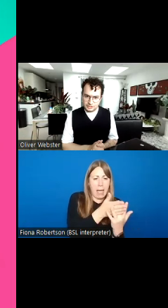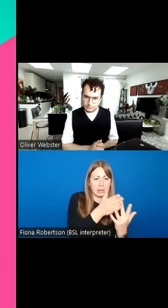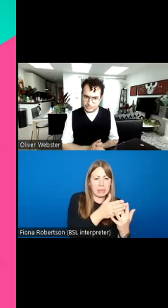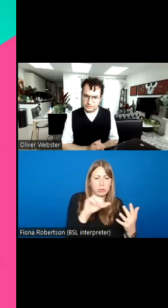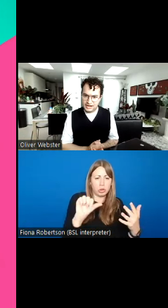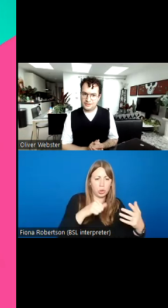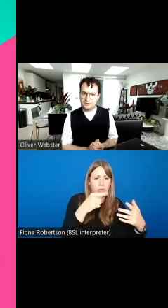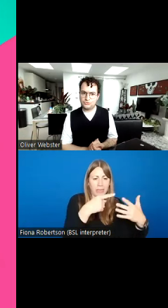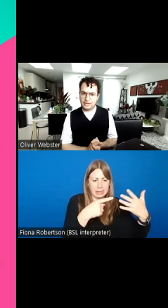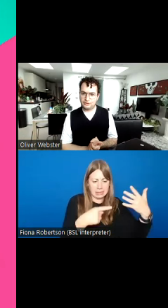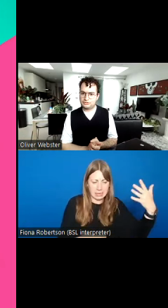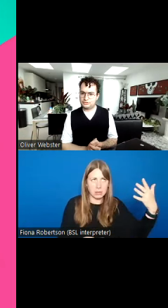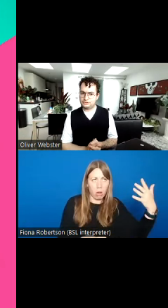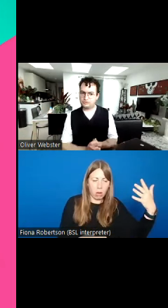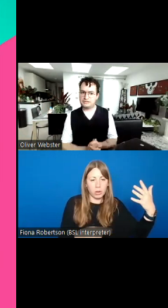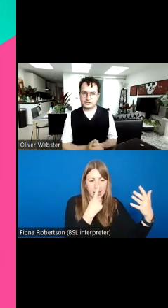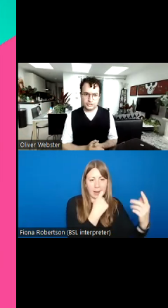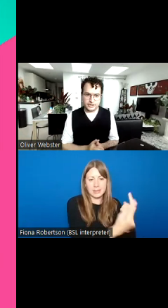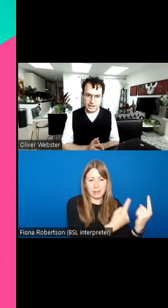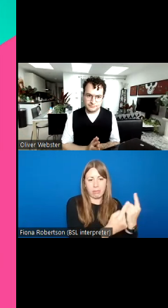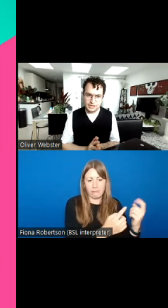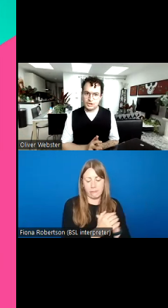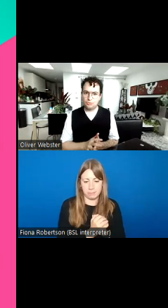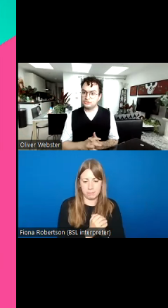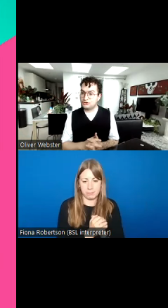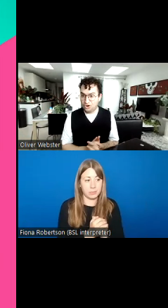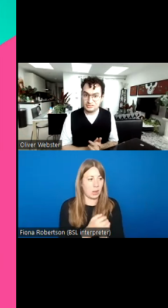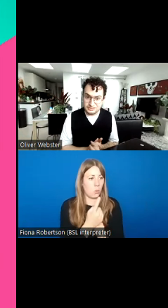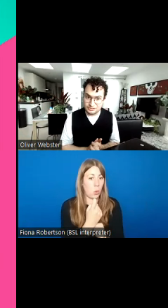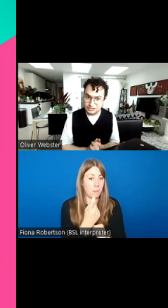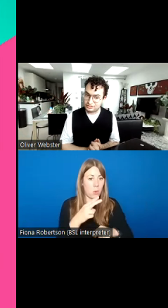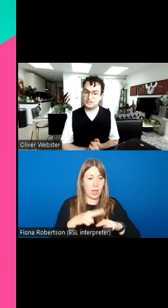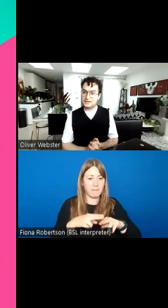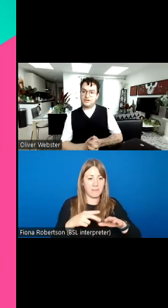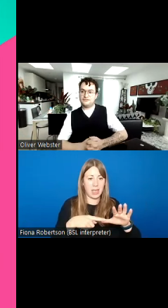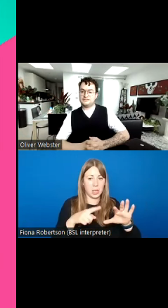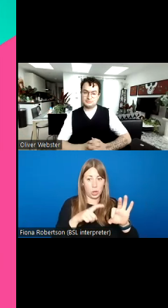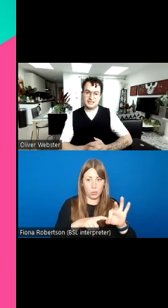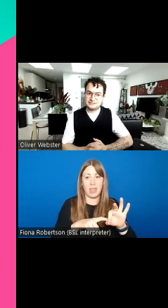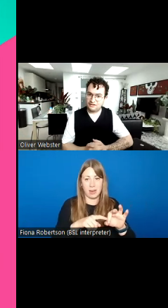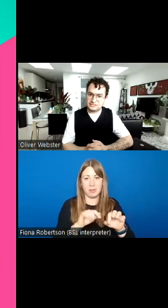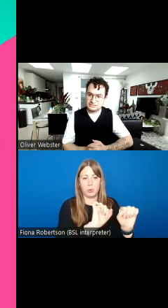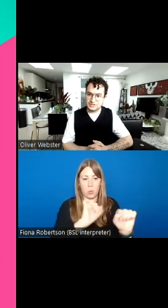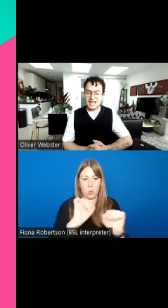Last question now, and then we'll get on to the Q&A. What's the cost associated with subtitling services?